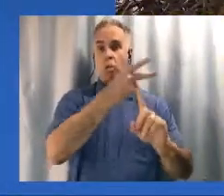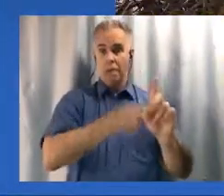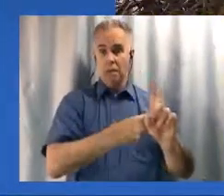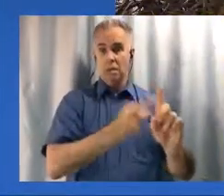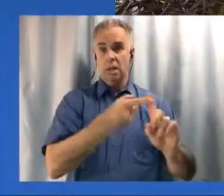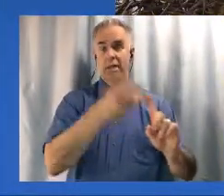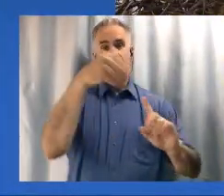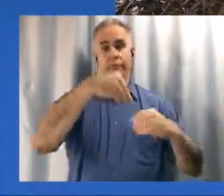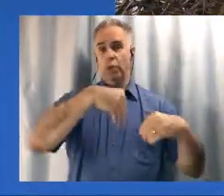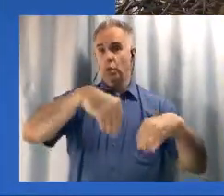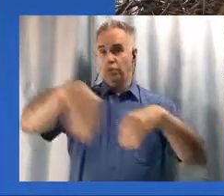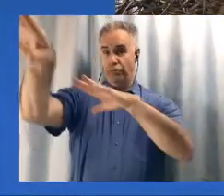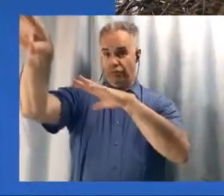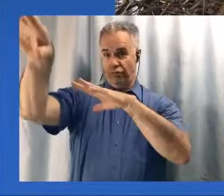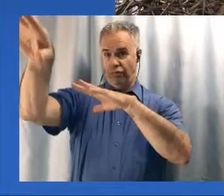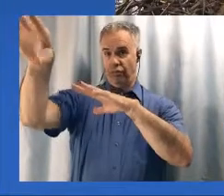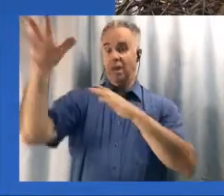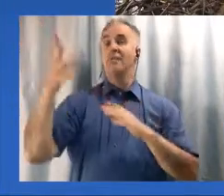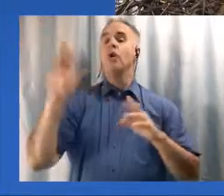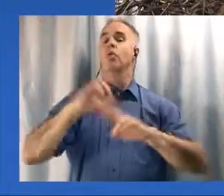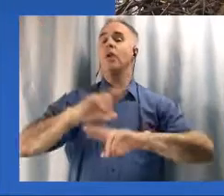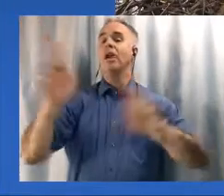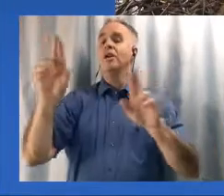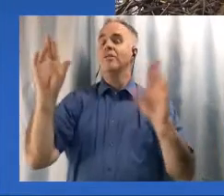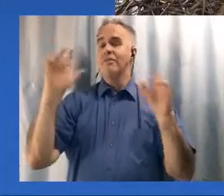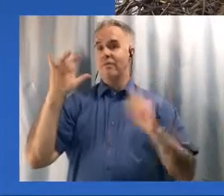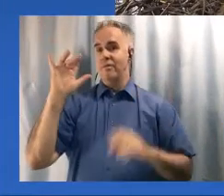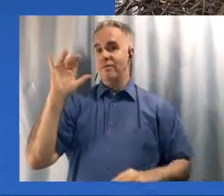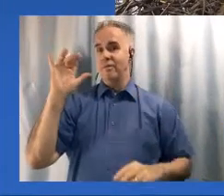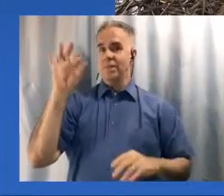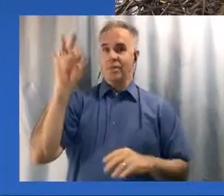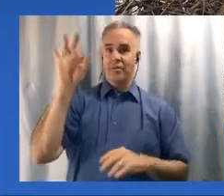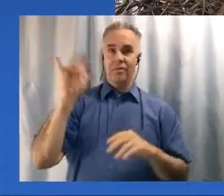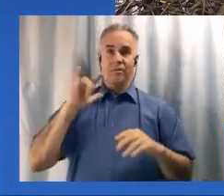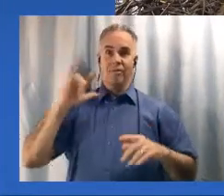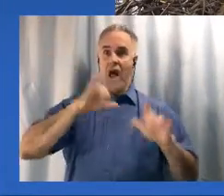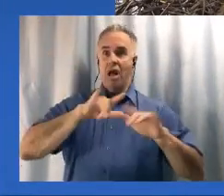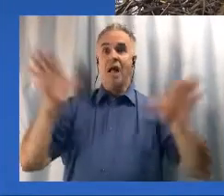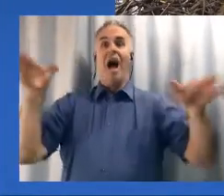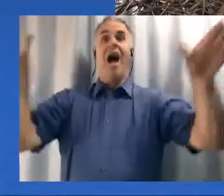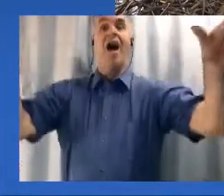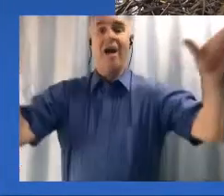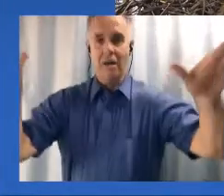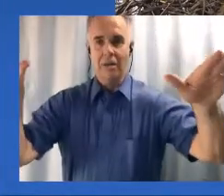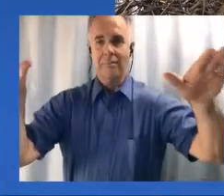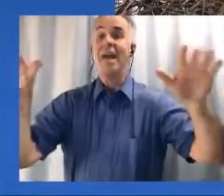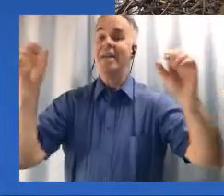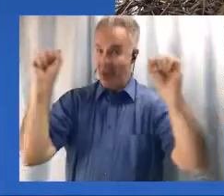When the owlets are two months old, they have moved outside of the barn and are able to fly.